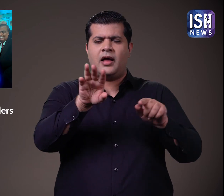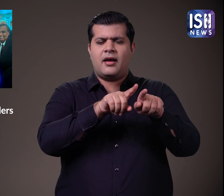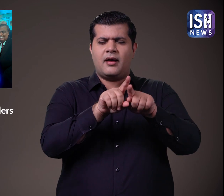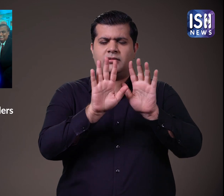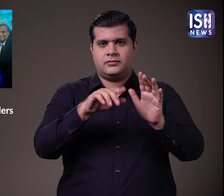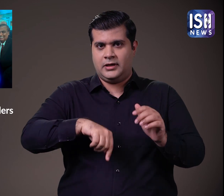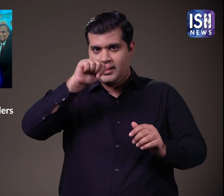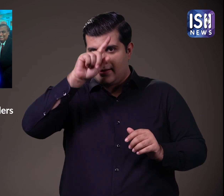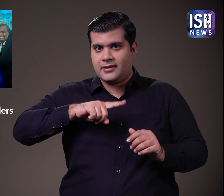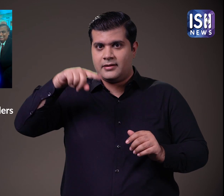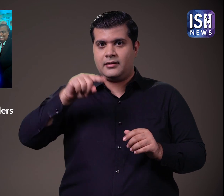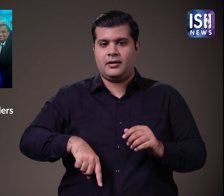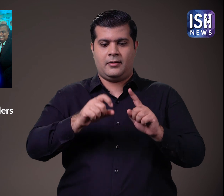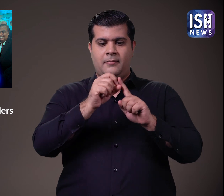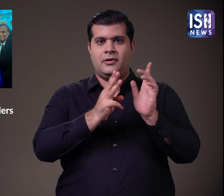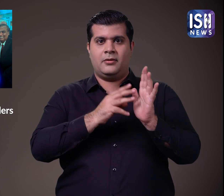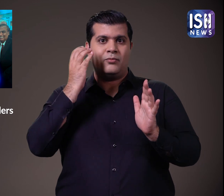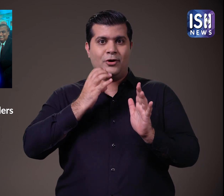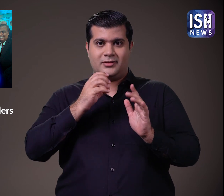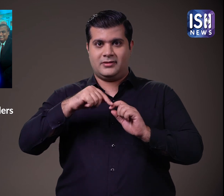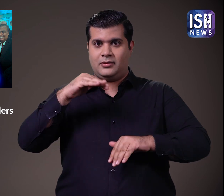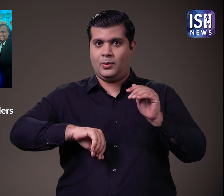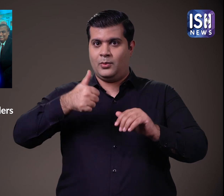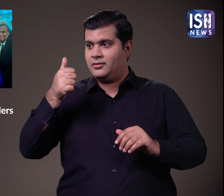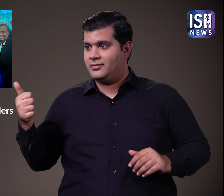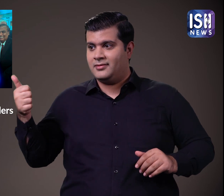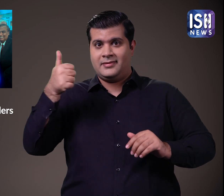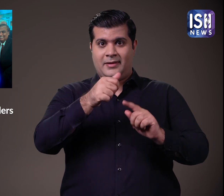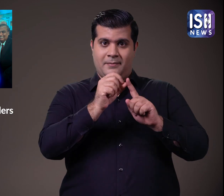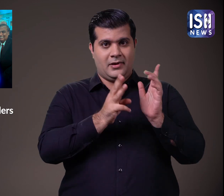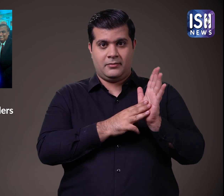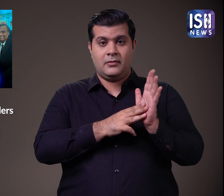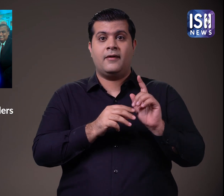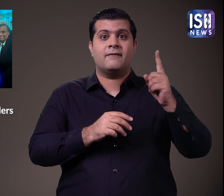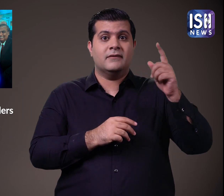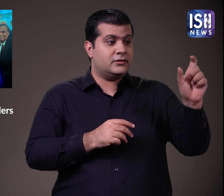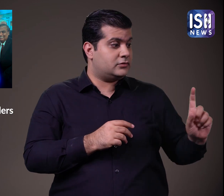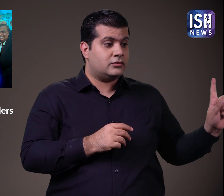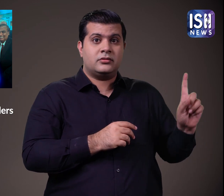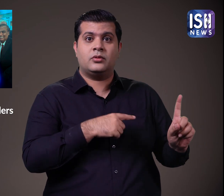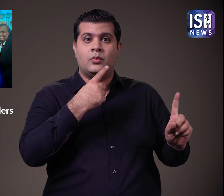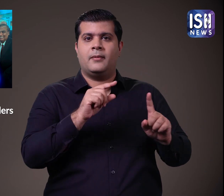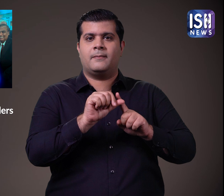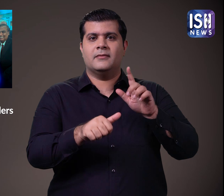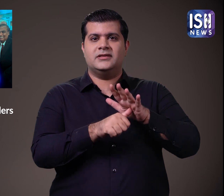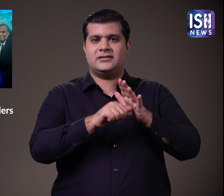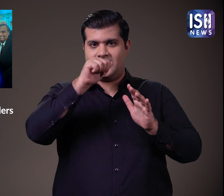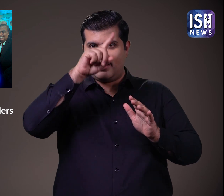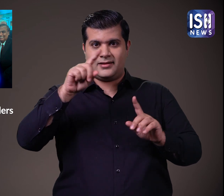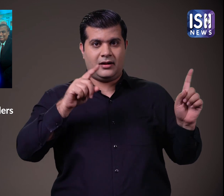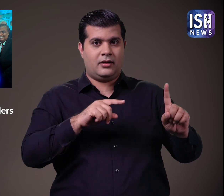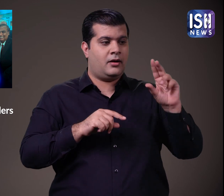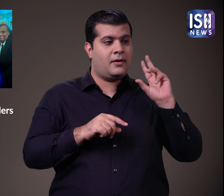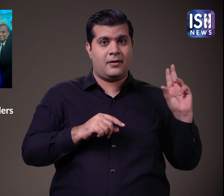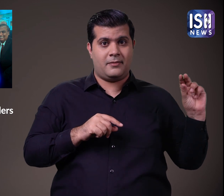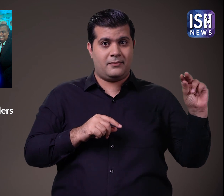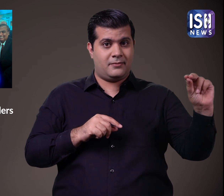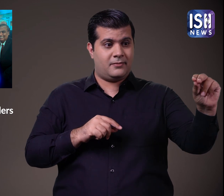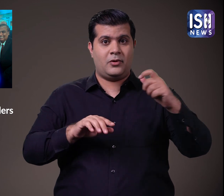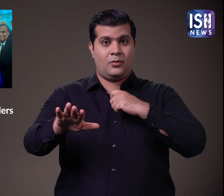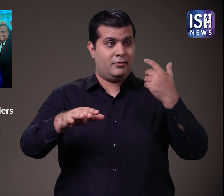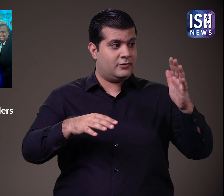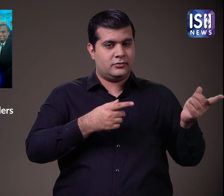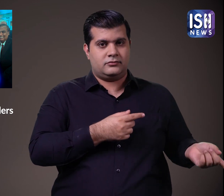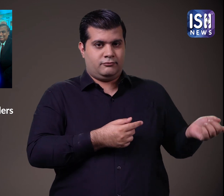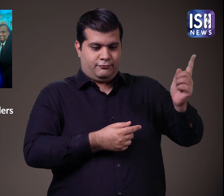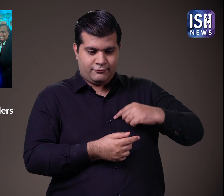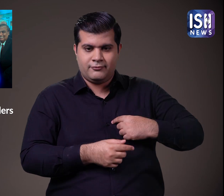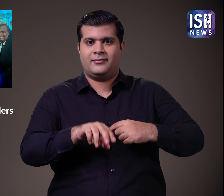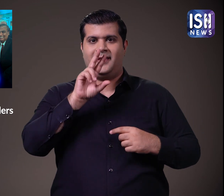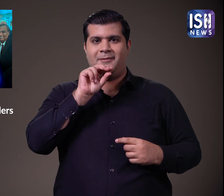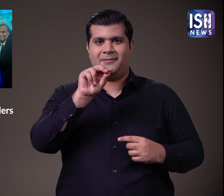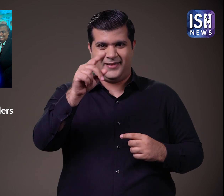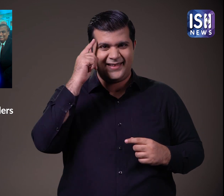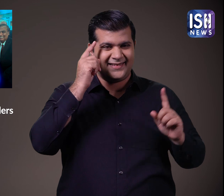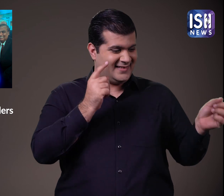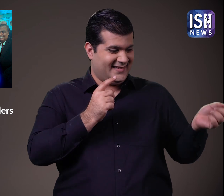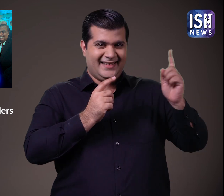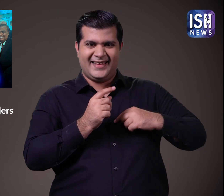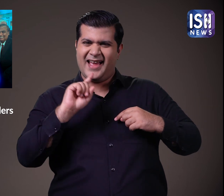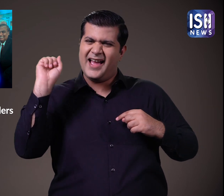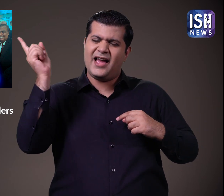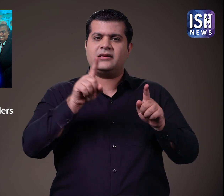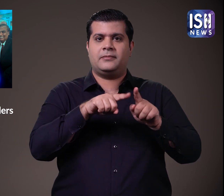For example, in India, after PM Modi won the elections, the President administered the oath of office to him.